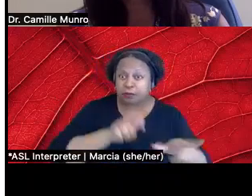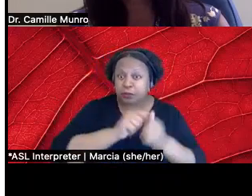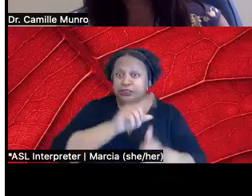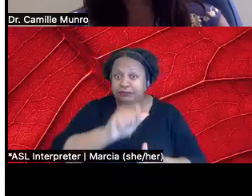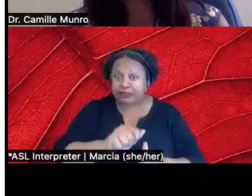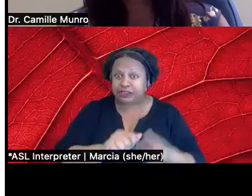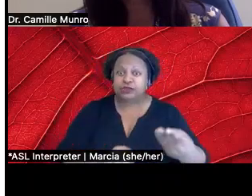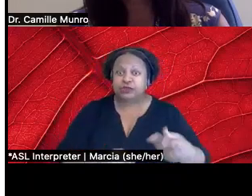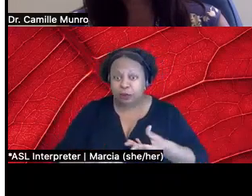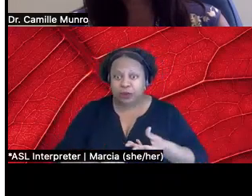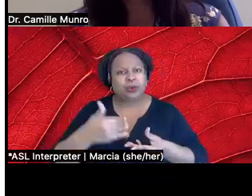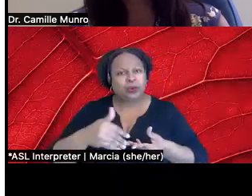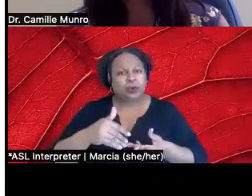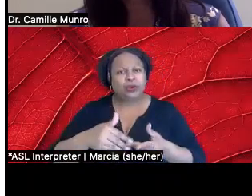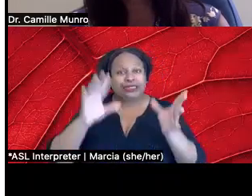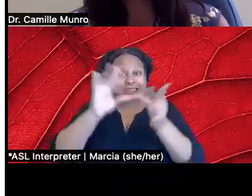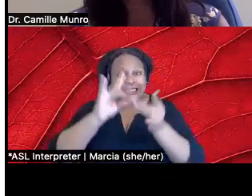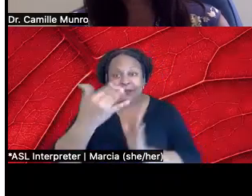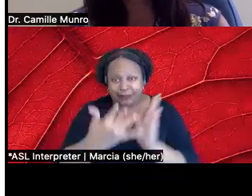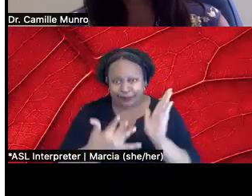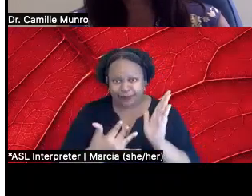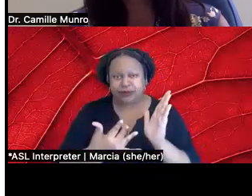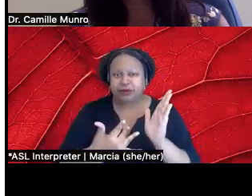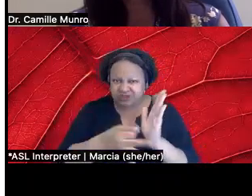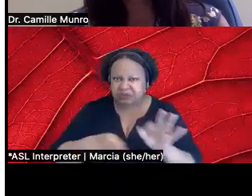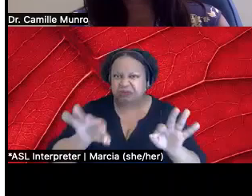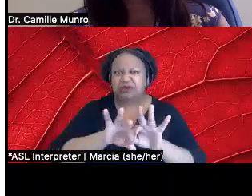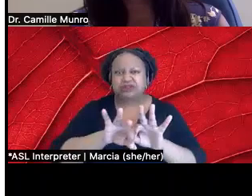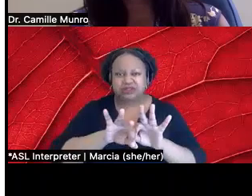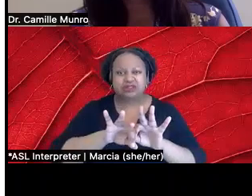statements are and sort of creating a positive and inclusive culture.